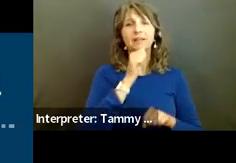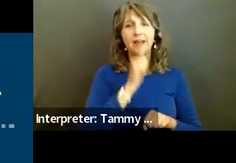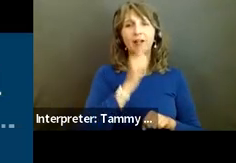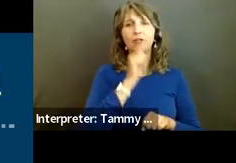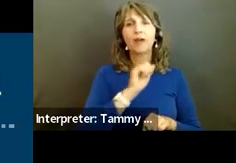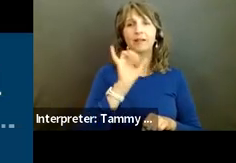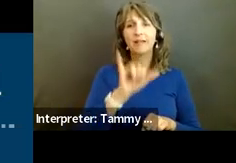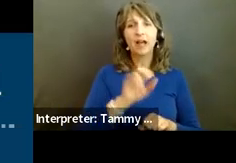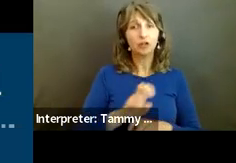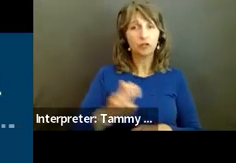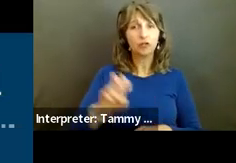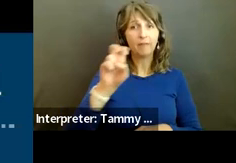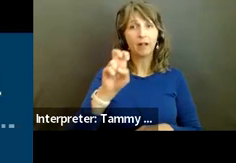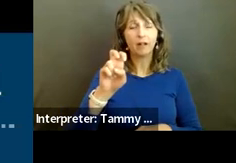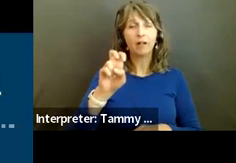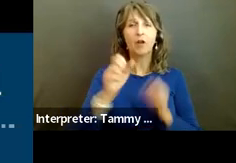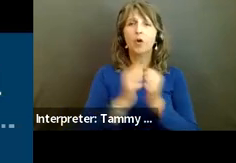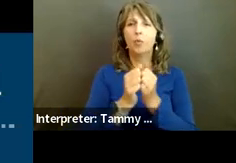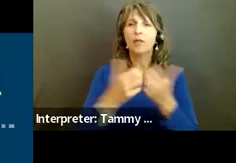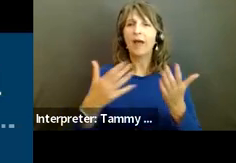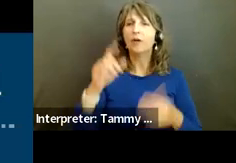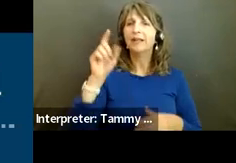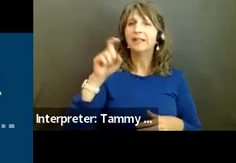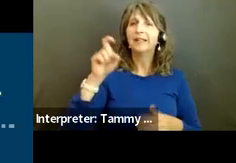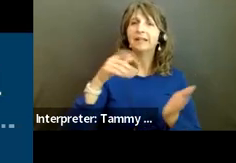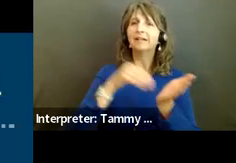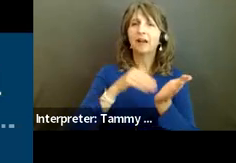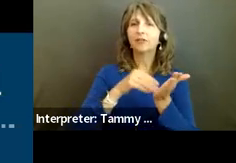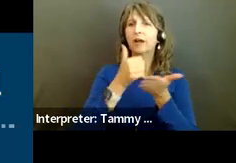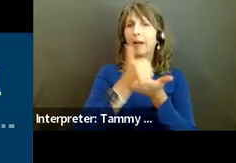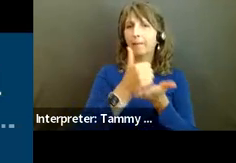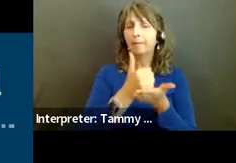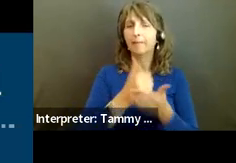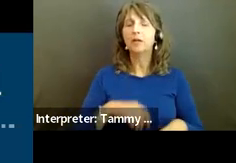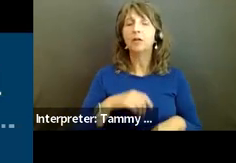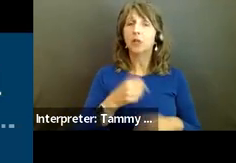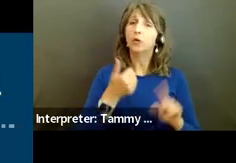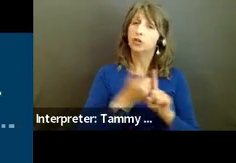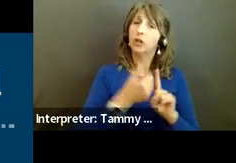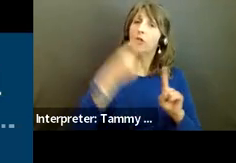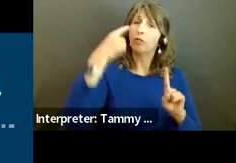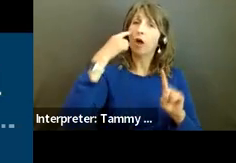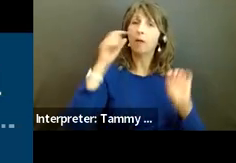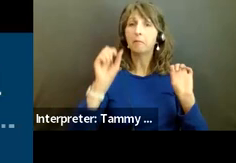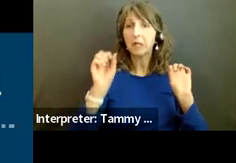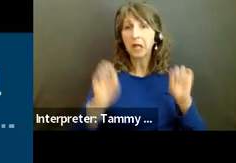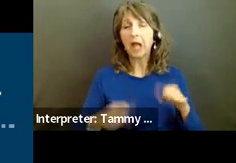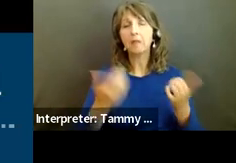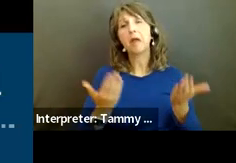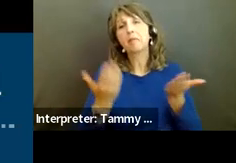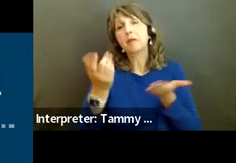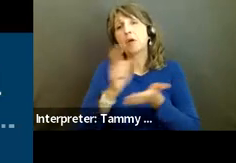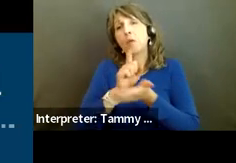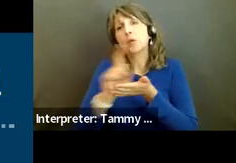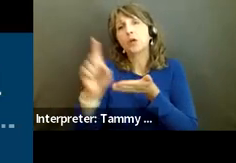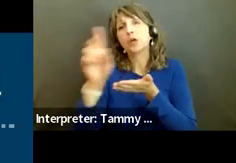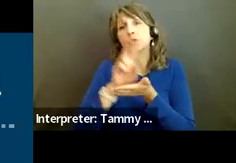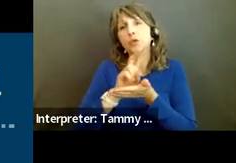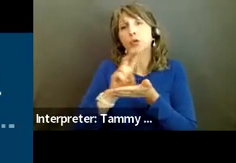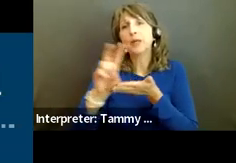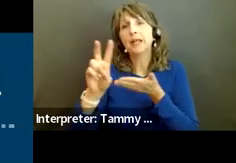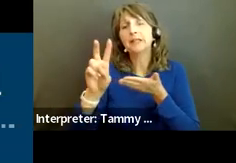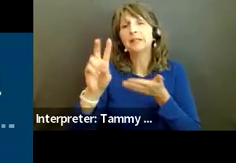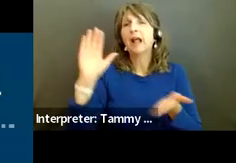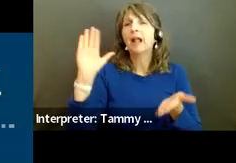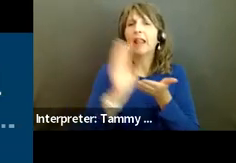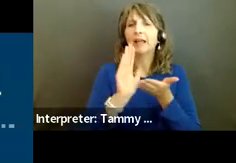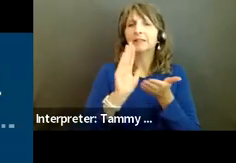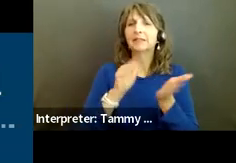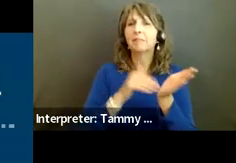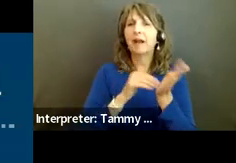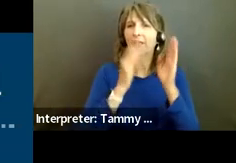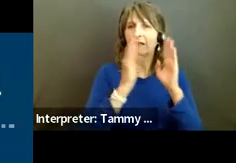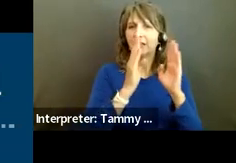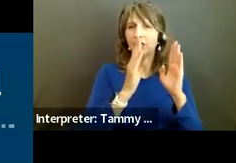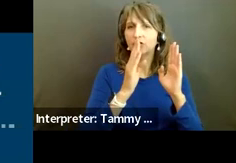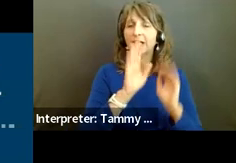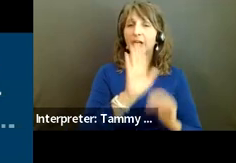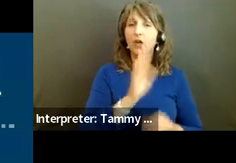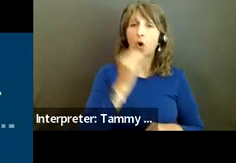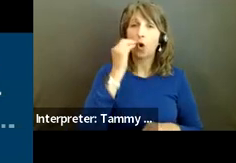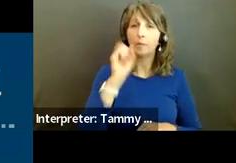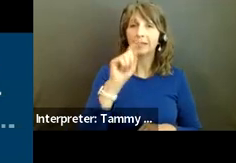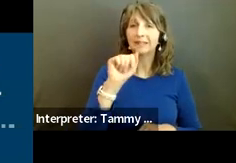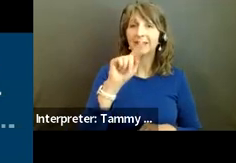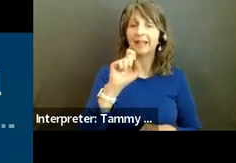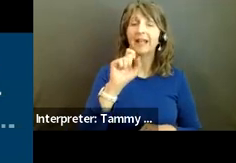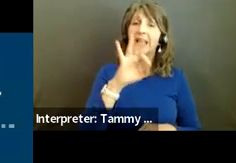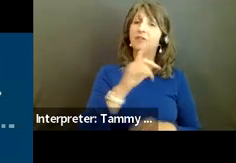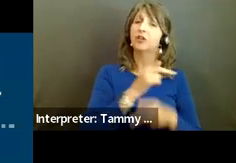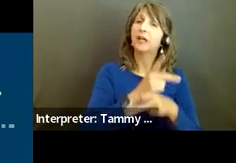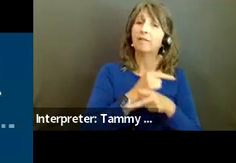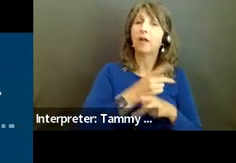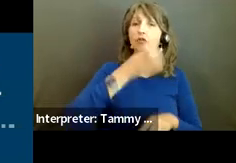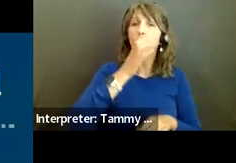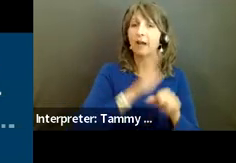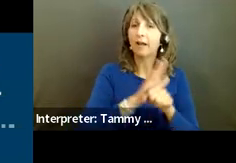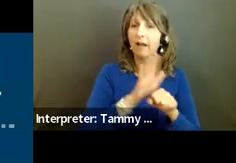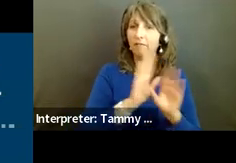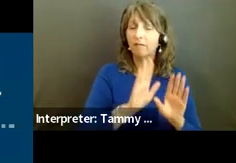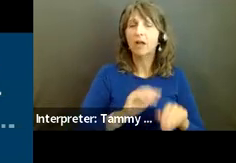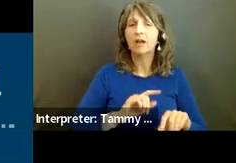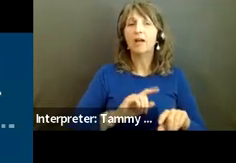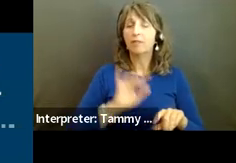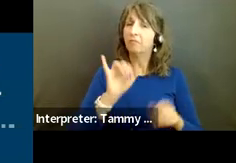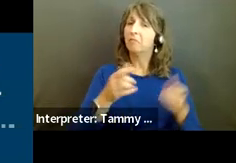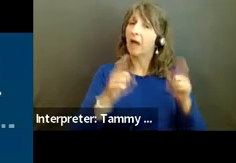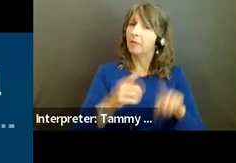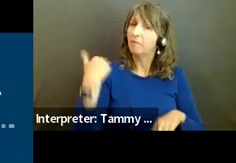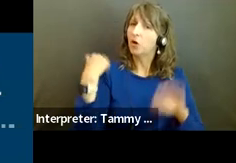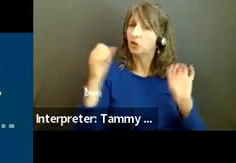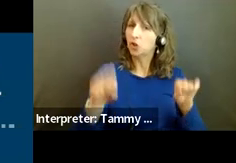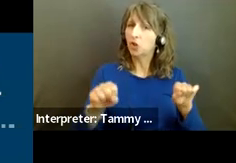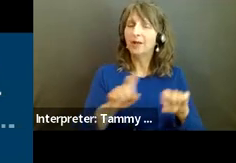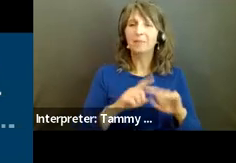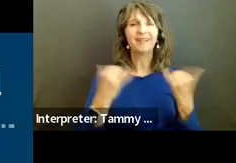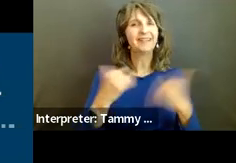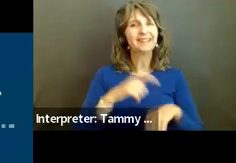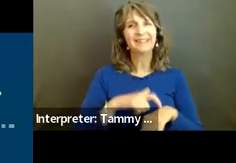And she thought that she could maybe go a few weeks without, without her usual medical attention back in her home state if she was very careful with her fluid intake without, without her usual medical attention back in her home state if she was very careful with her fluid intake, which has been the case in the past, but unfortunately this was just not the case at this time.